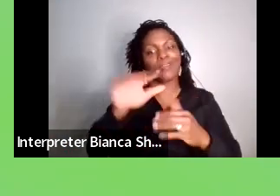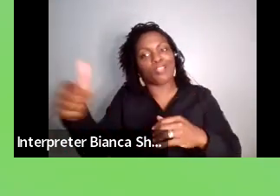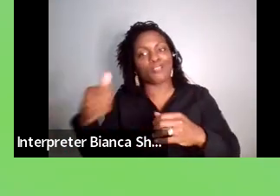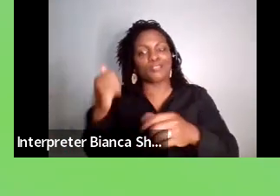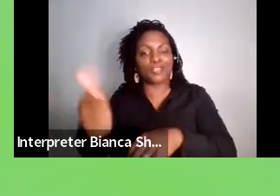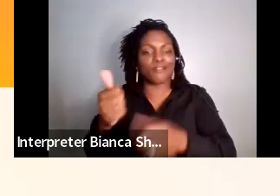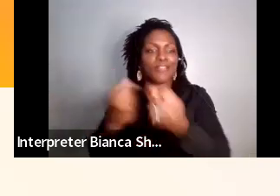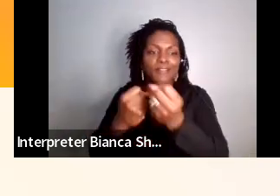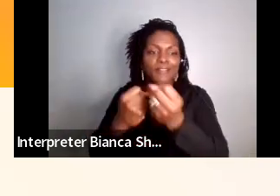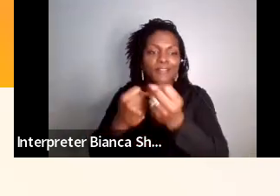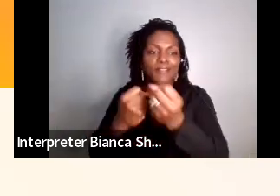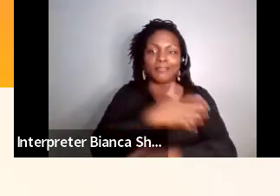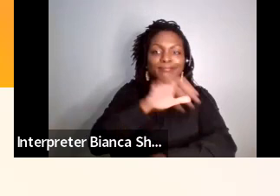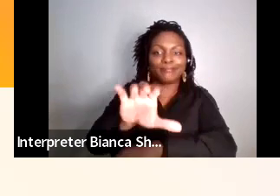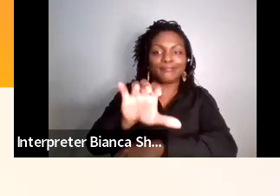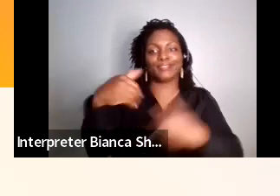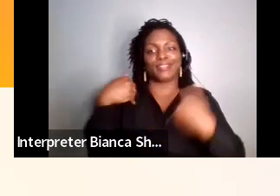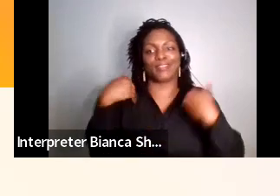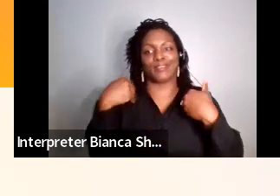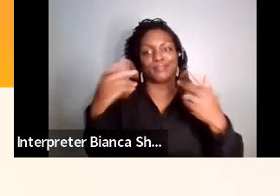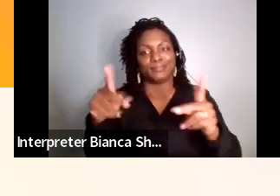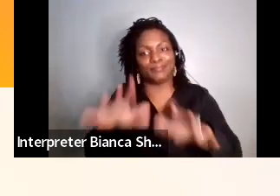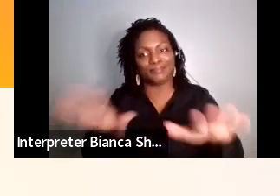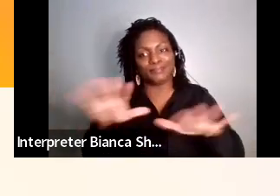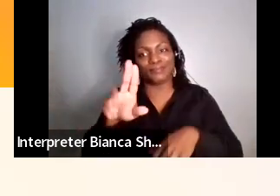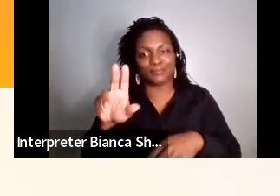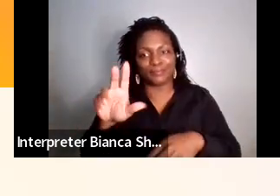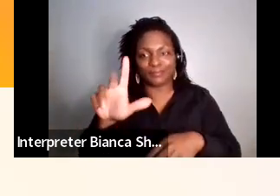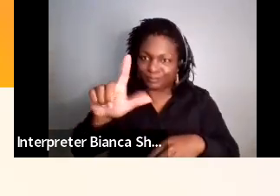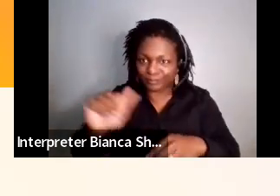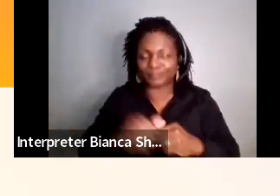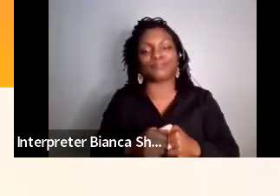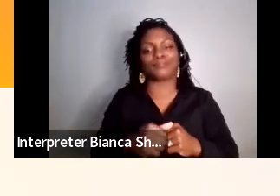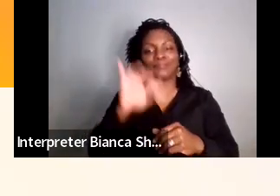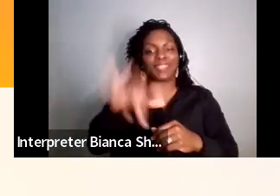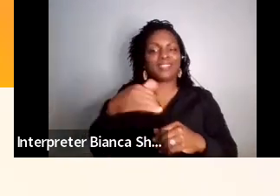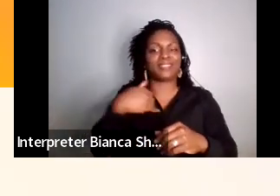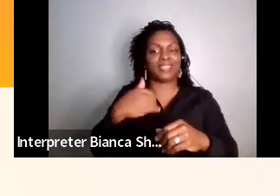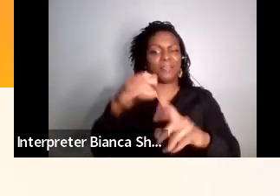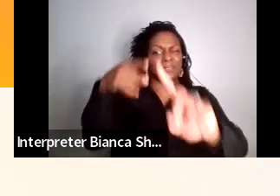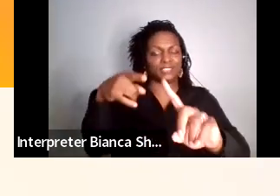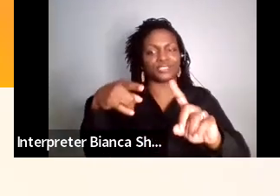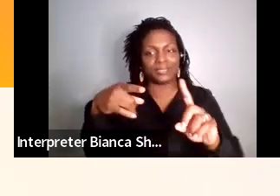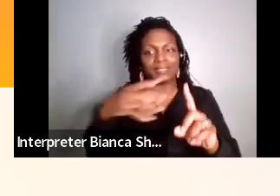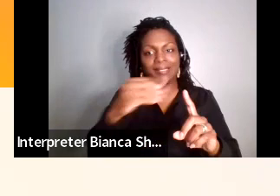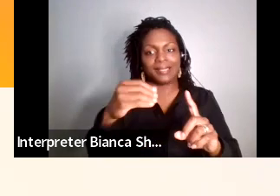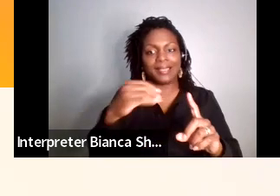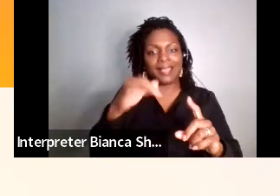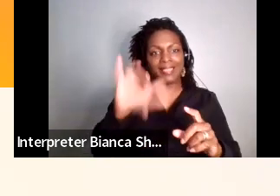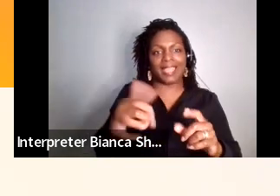So getting into you have the national association of youth leadership forms and that's where this program comes from.